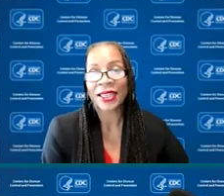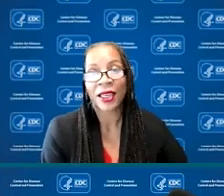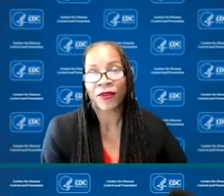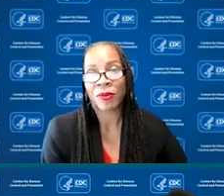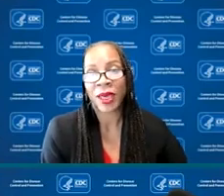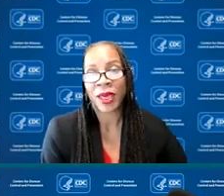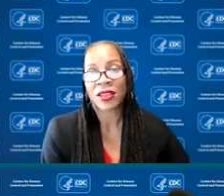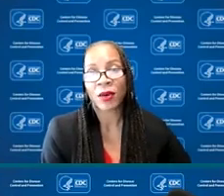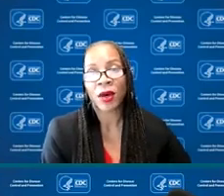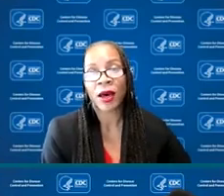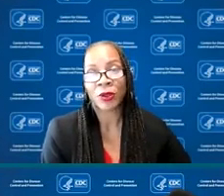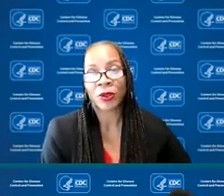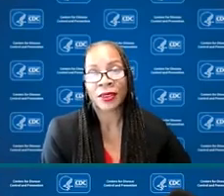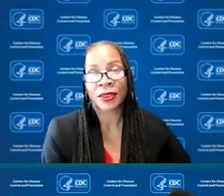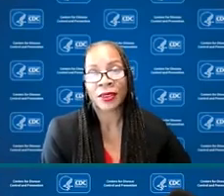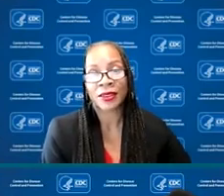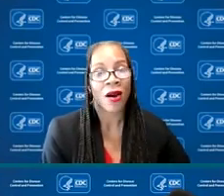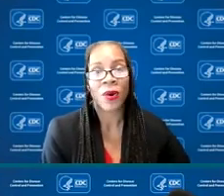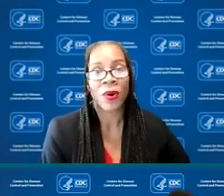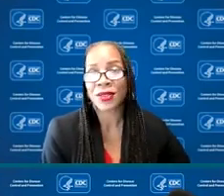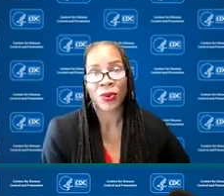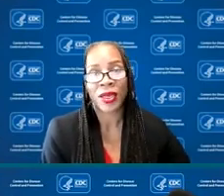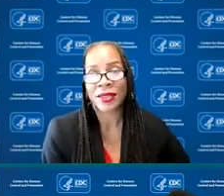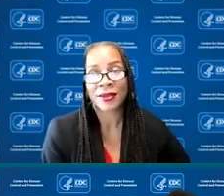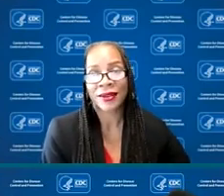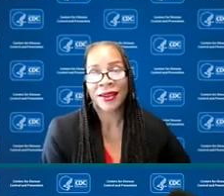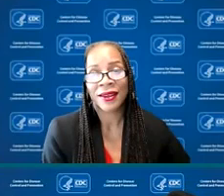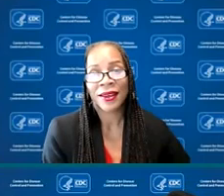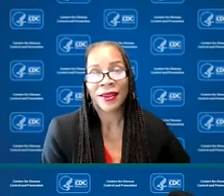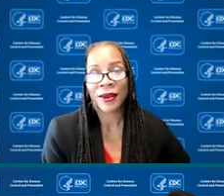information that will help you make the decision. There are always risks. You know, we all make